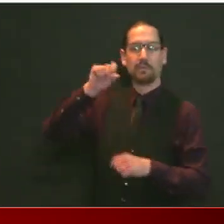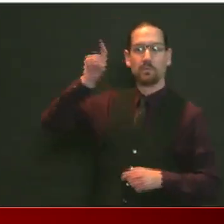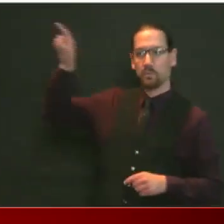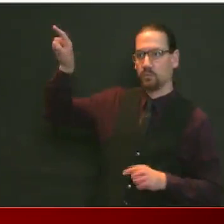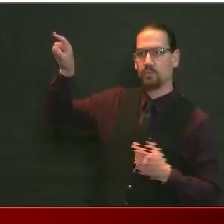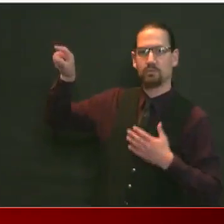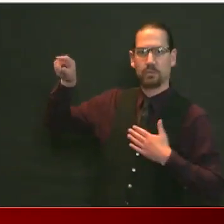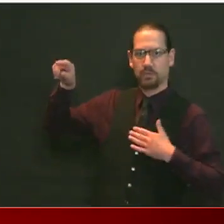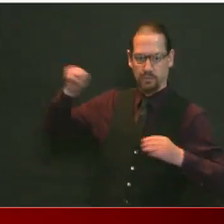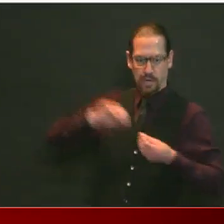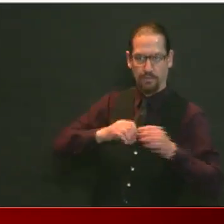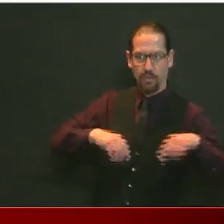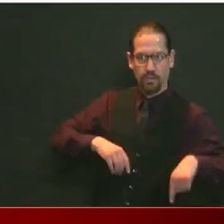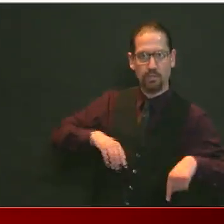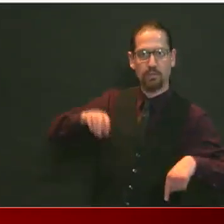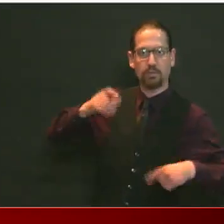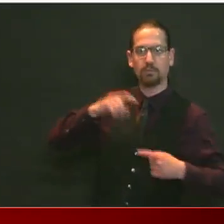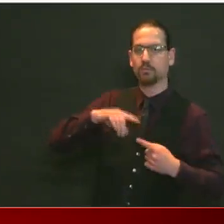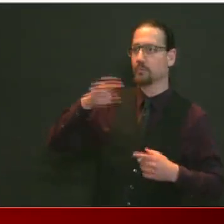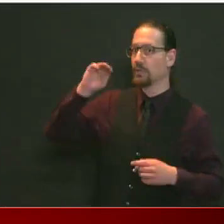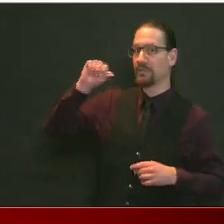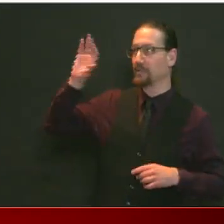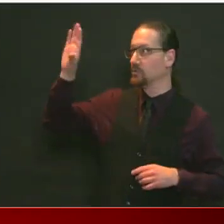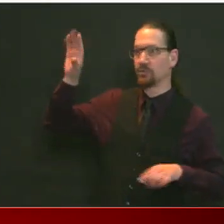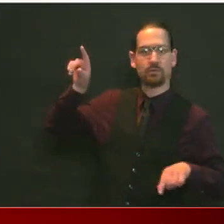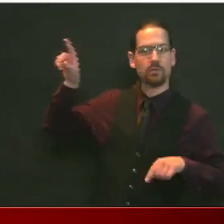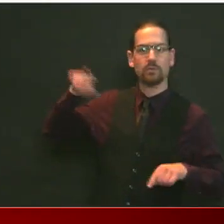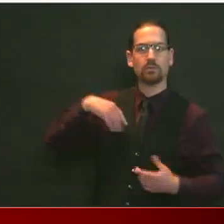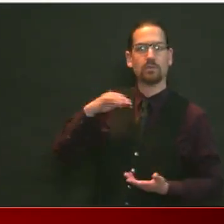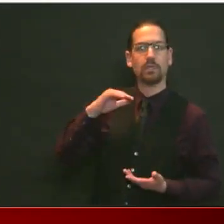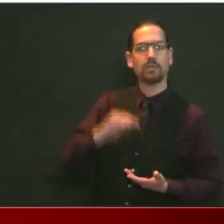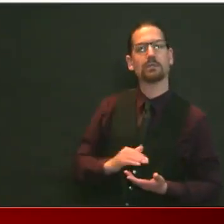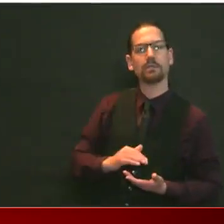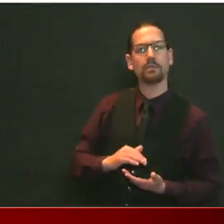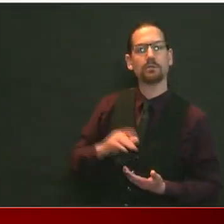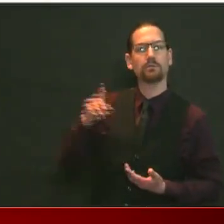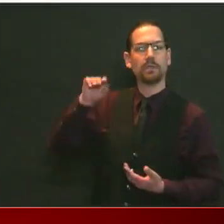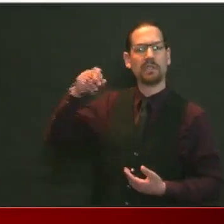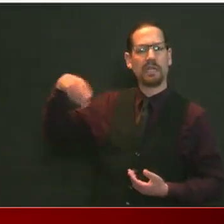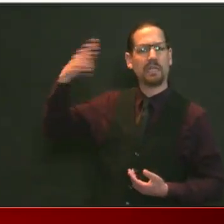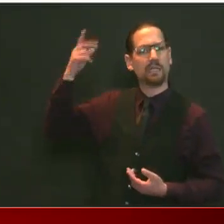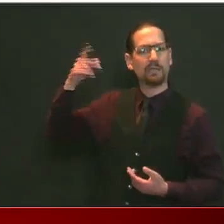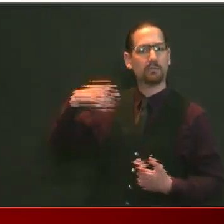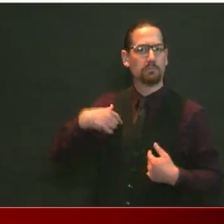SAID THAT, WHEN I LOOK AT THE EXPERIENCE AT THE VETERANS HOME VS. MASSACHUSETTS WE HAVE TO BE DOING SOMETHING